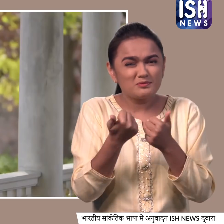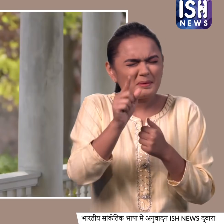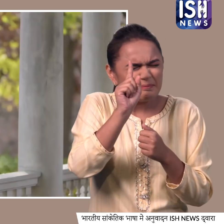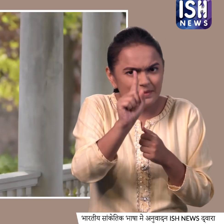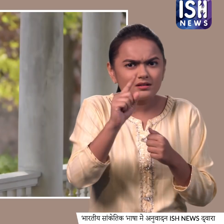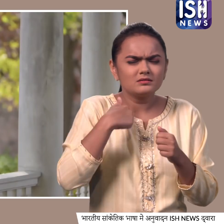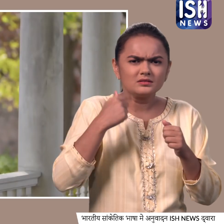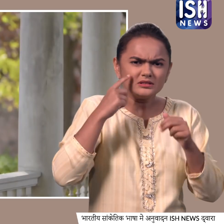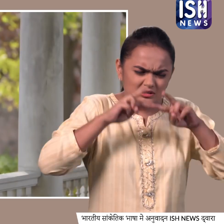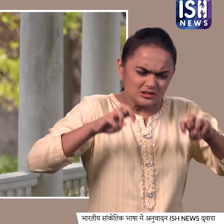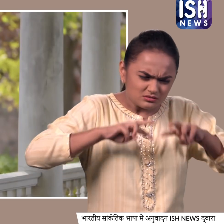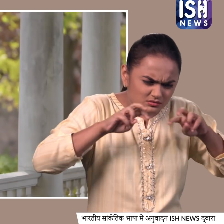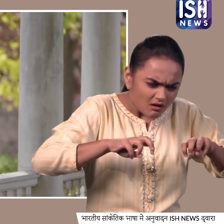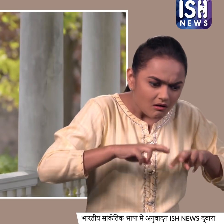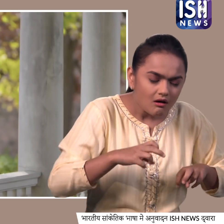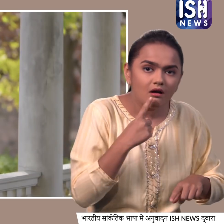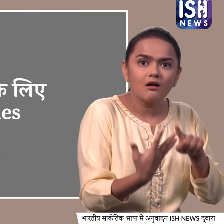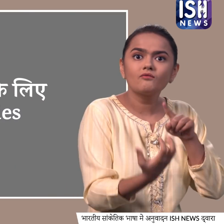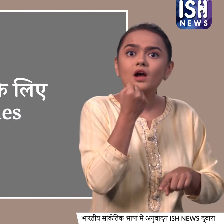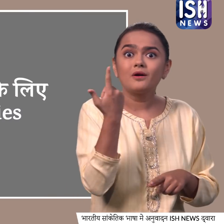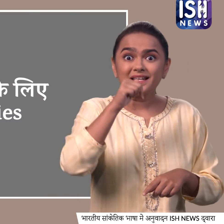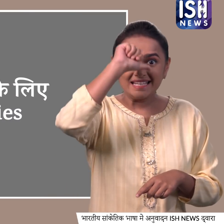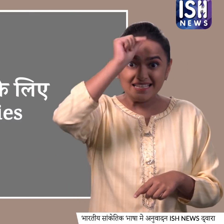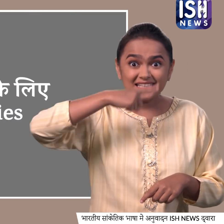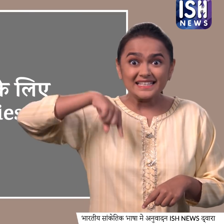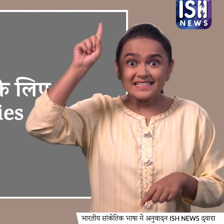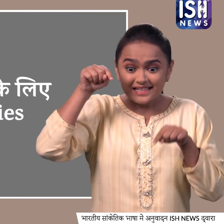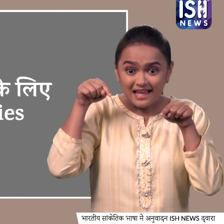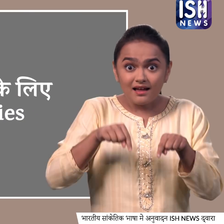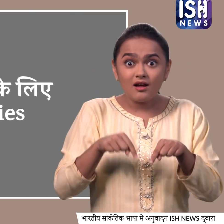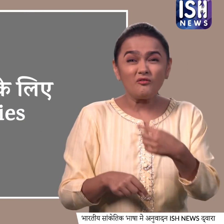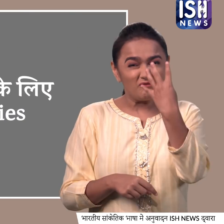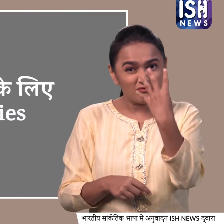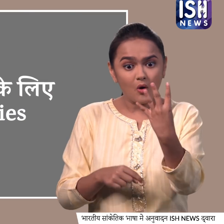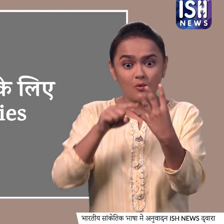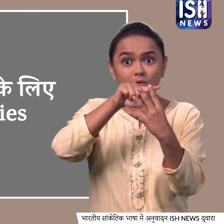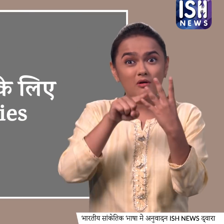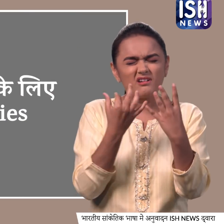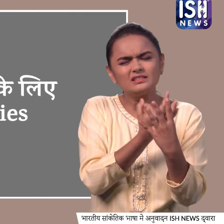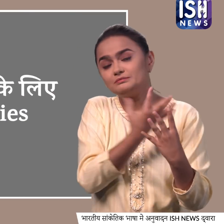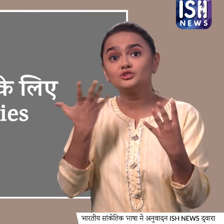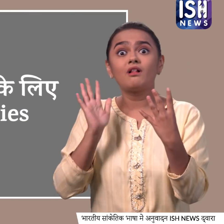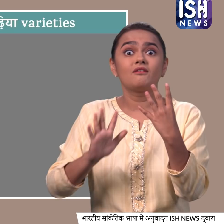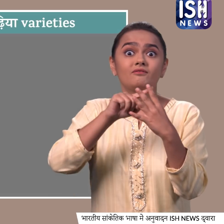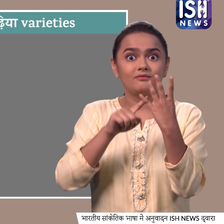but after a lot of research, we found that there are 4 best varieties that grow in India